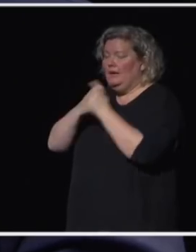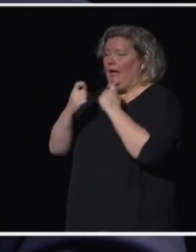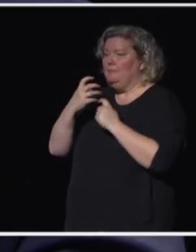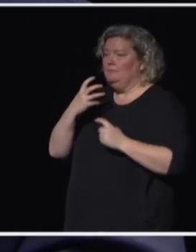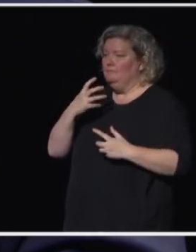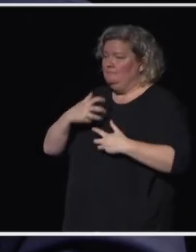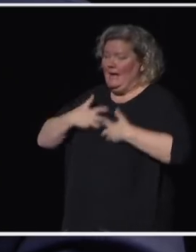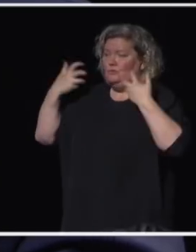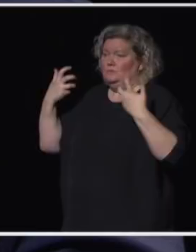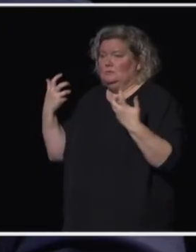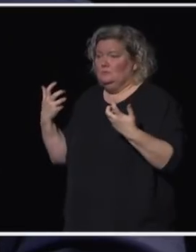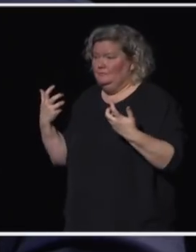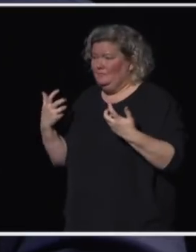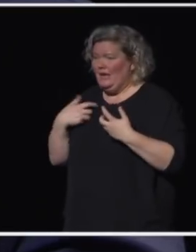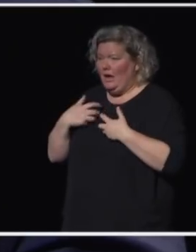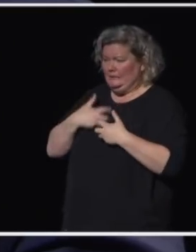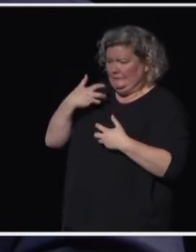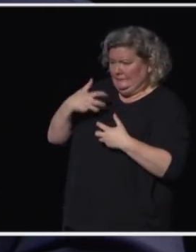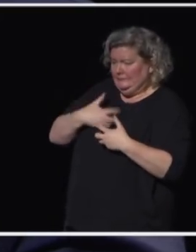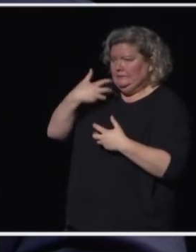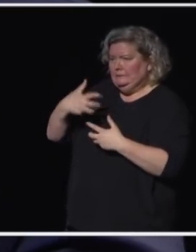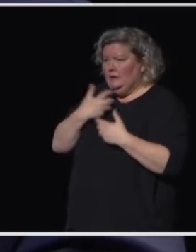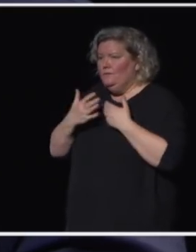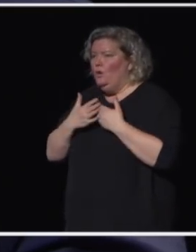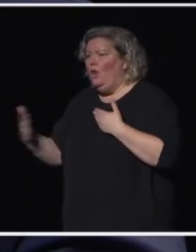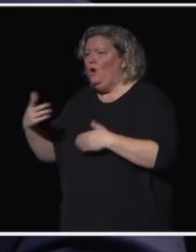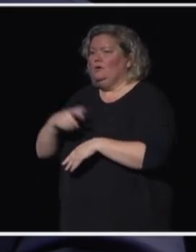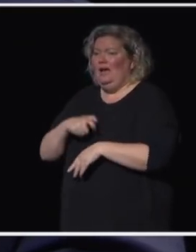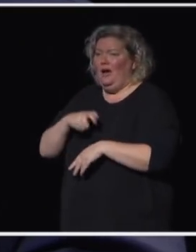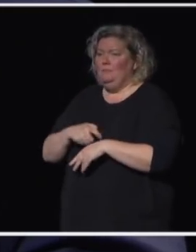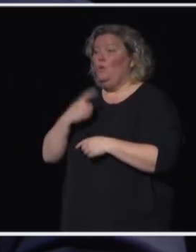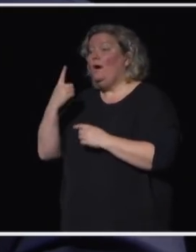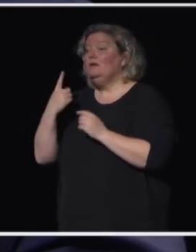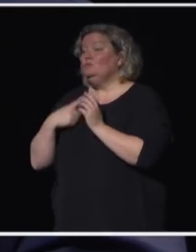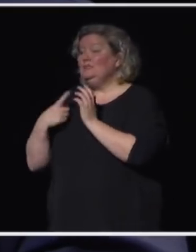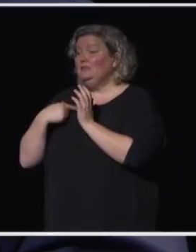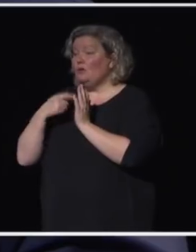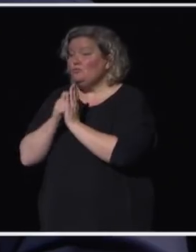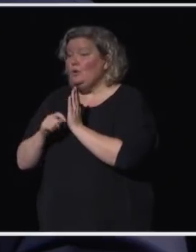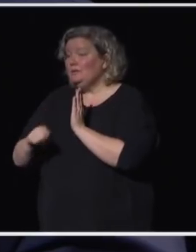for a very, very, very long time. And one reason I wrote this book was so that that officer